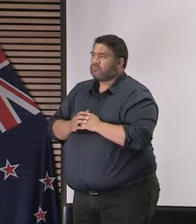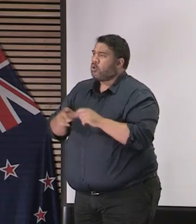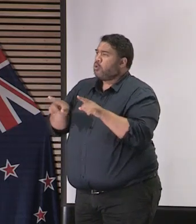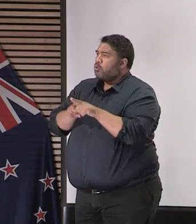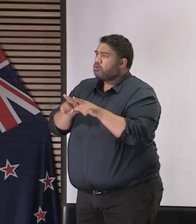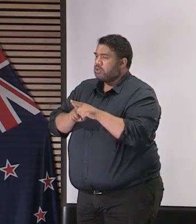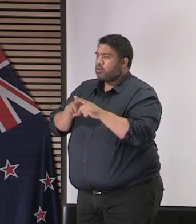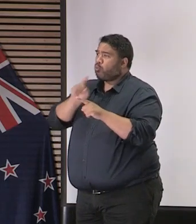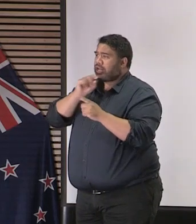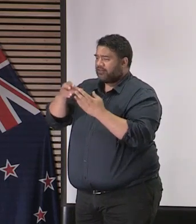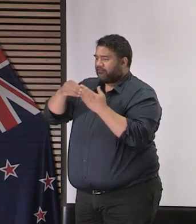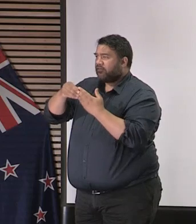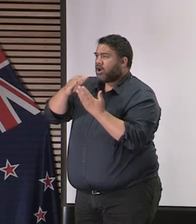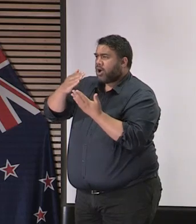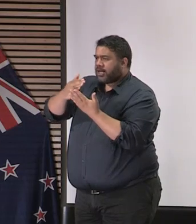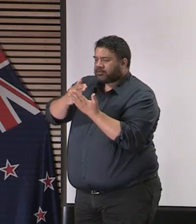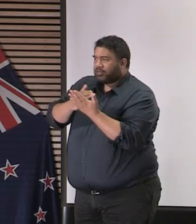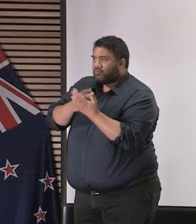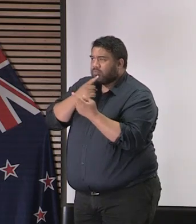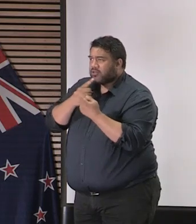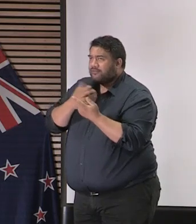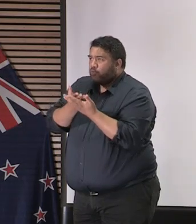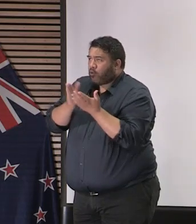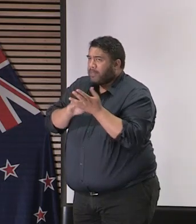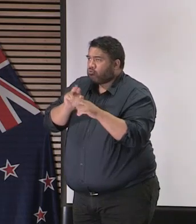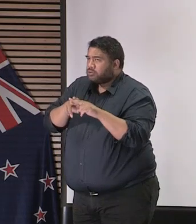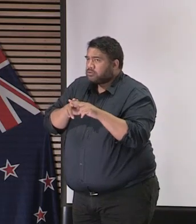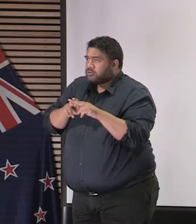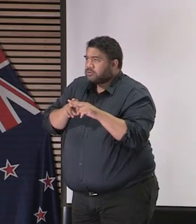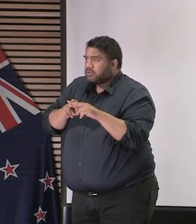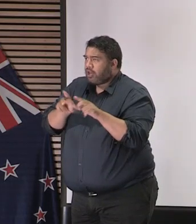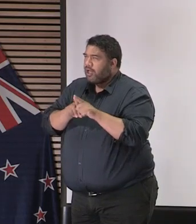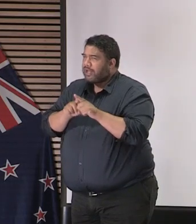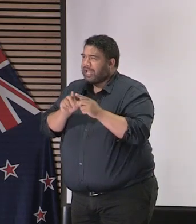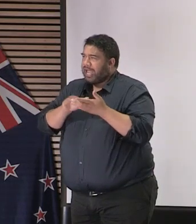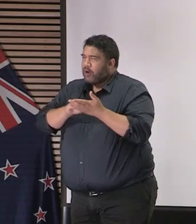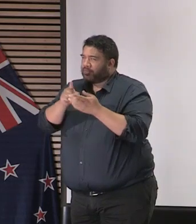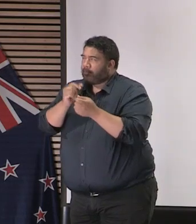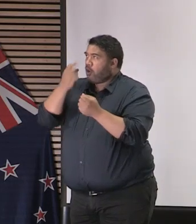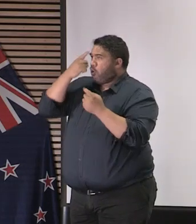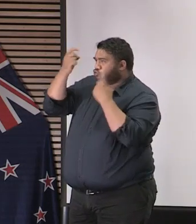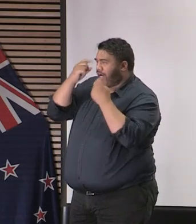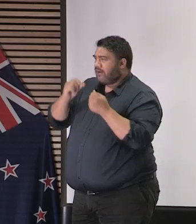we need to. There will be advice and guidance broadcast